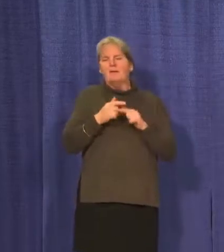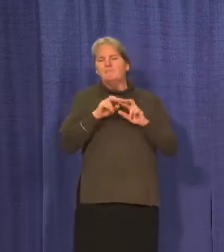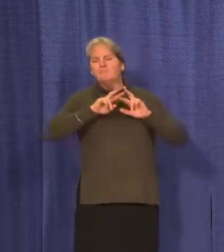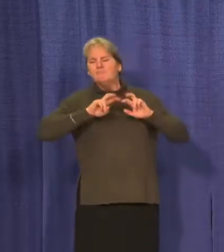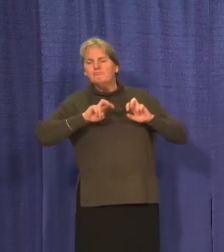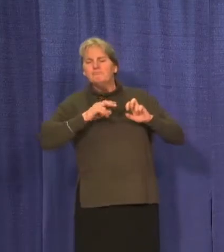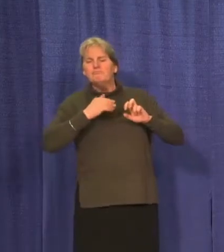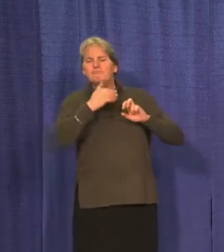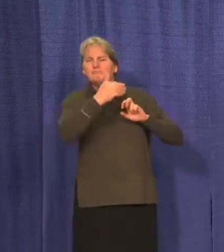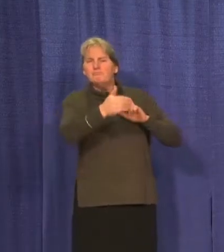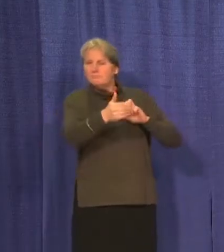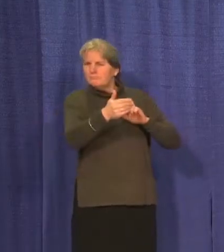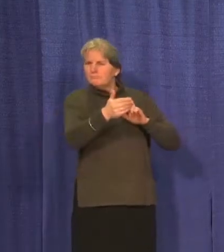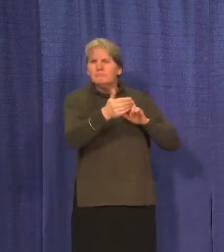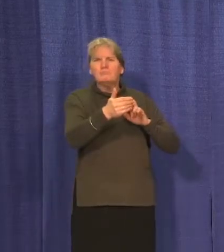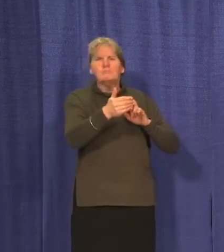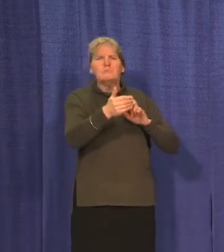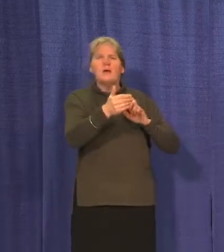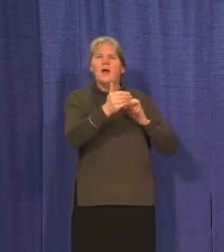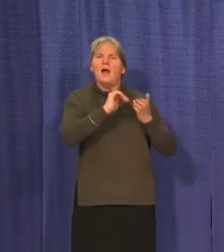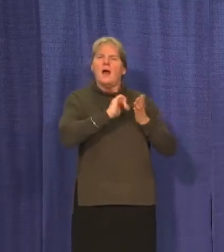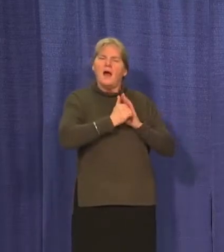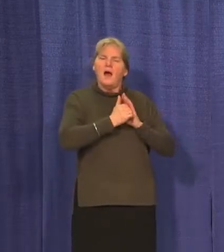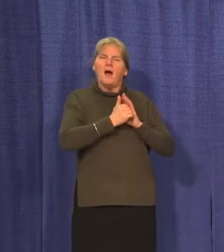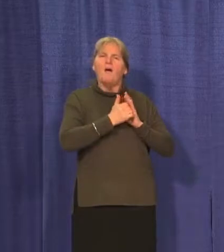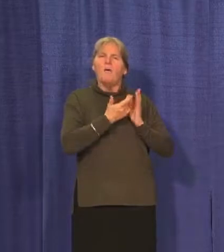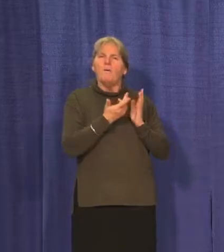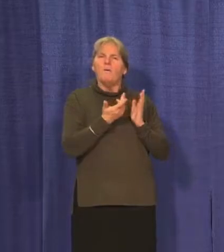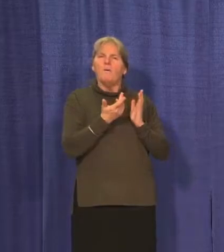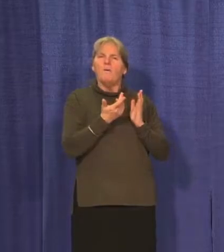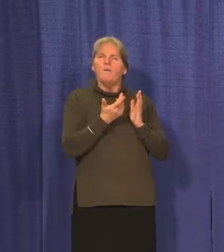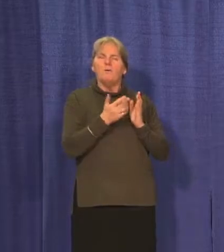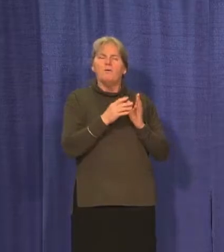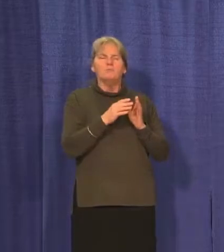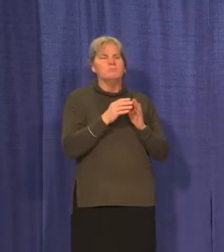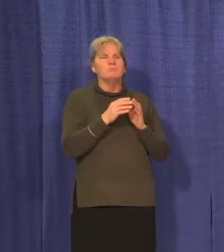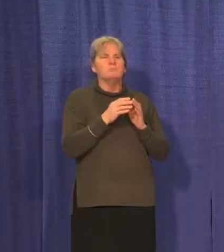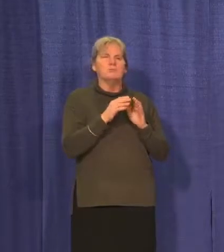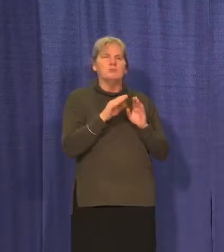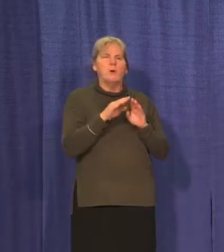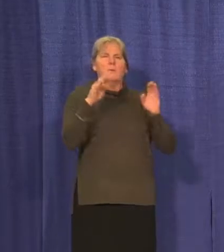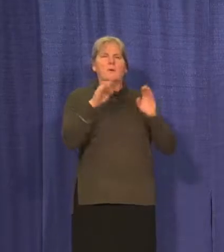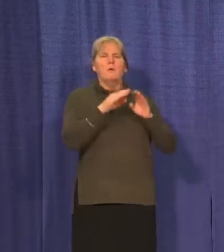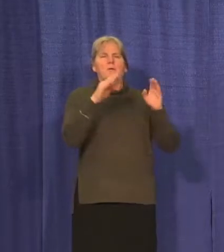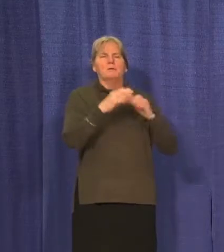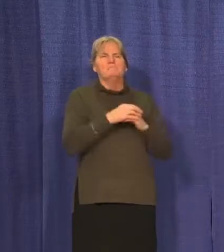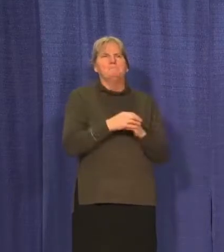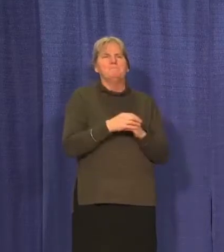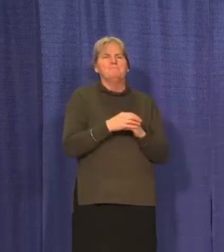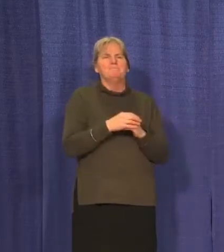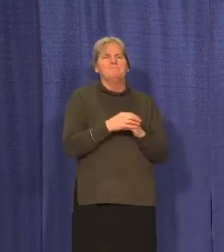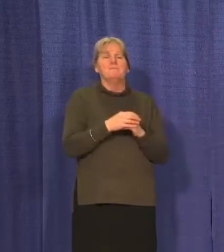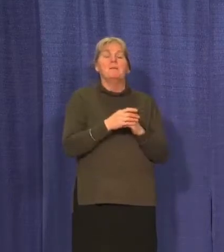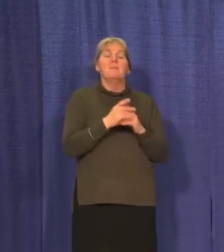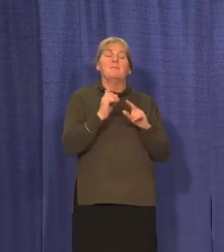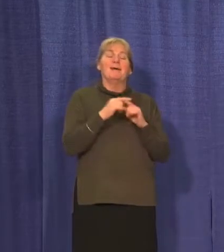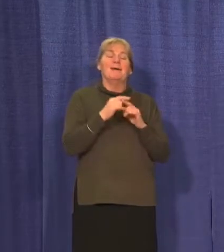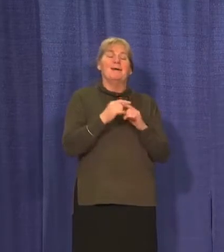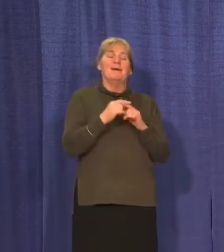analyse the way that we can gradually lift measures. It is just that we need to get